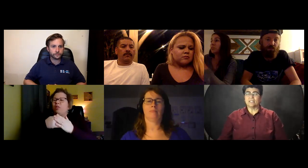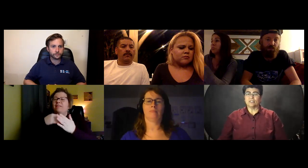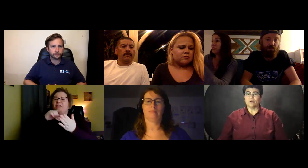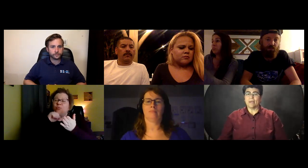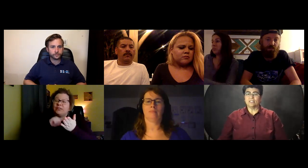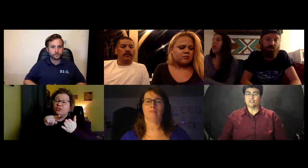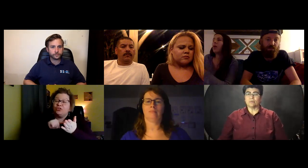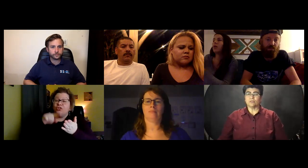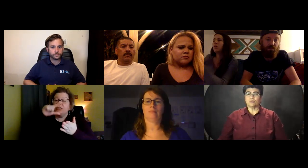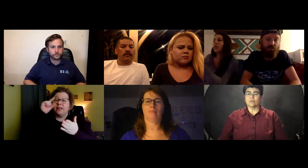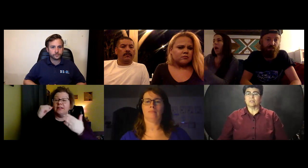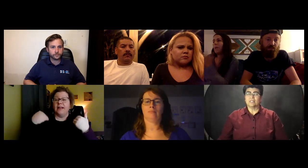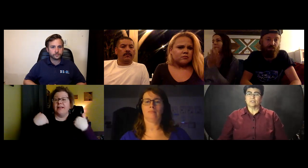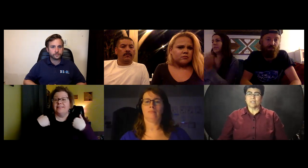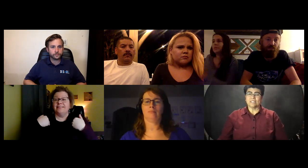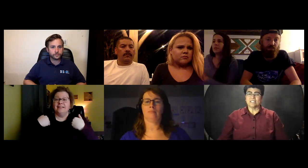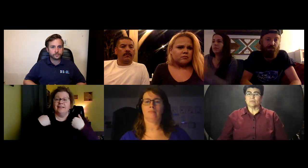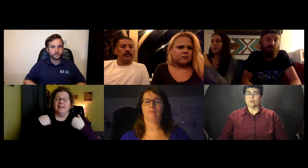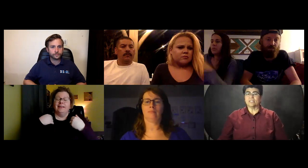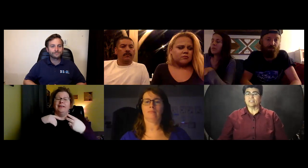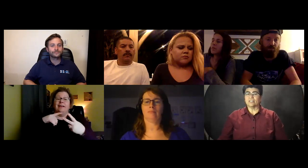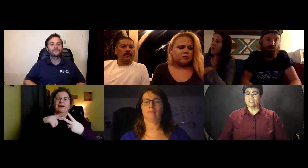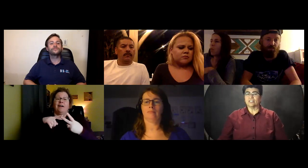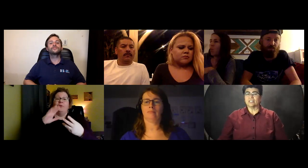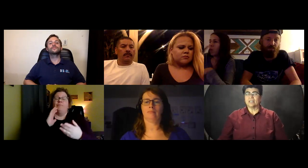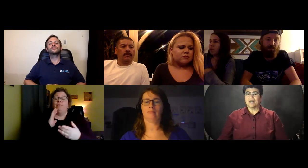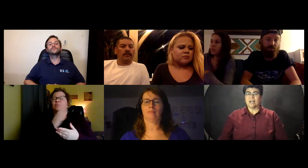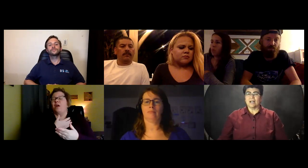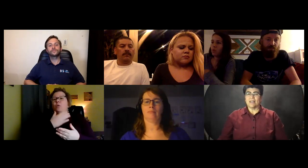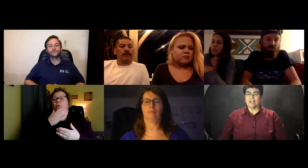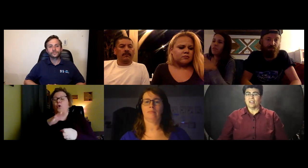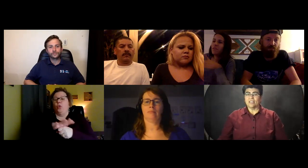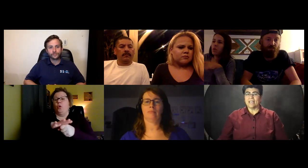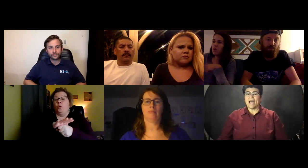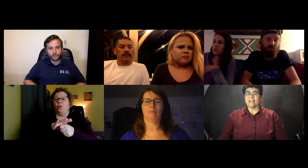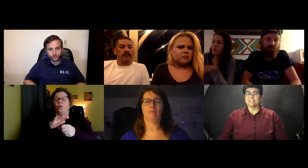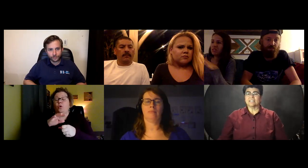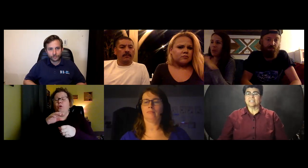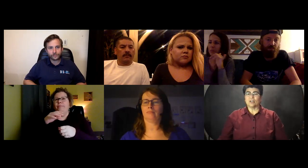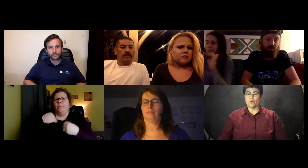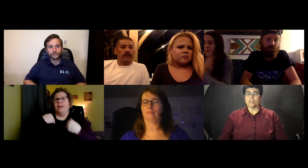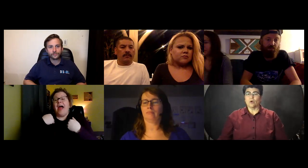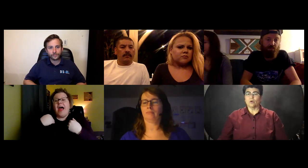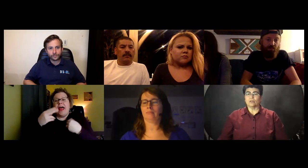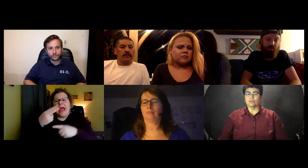into a mainstream school so i did some research